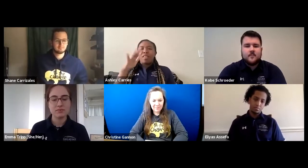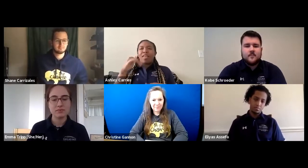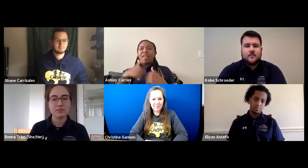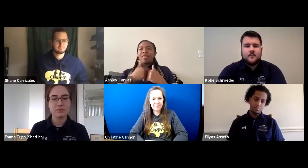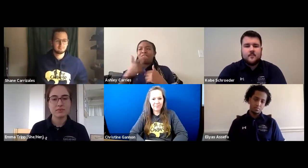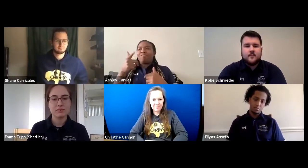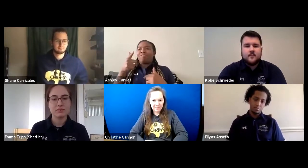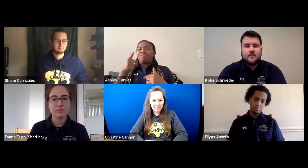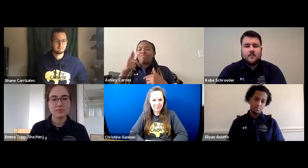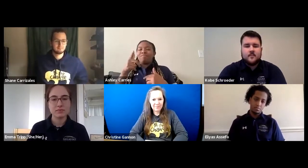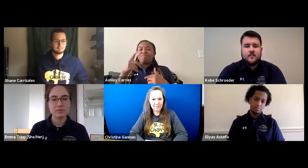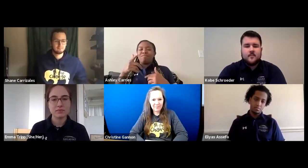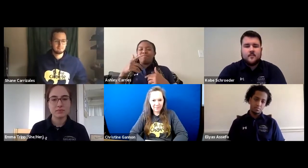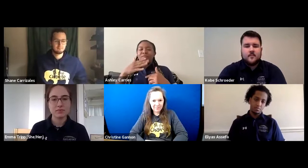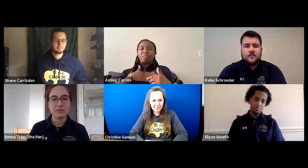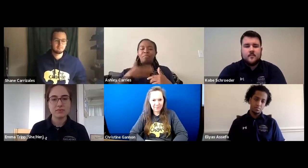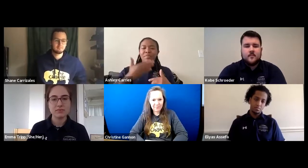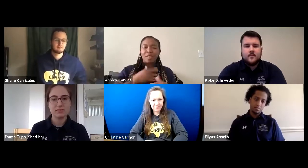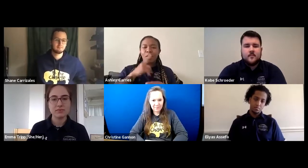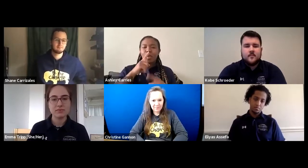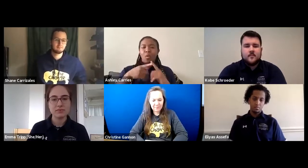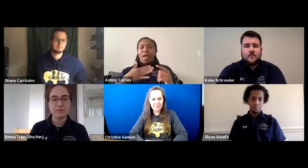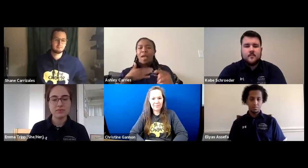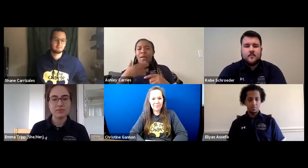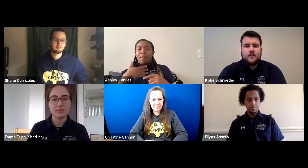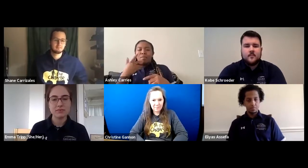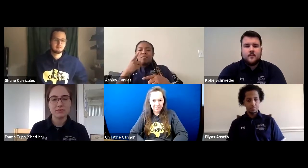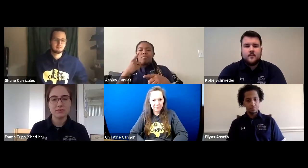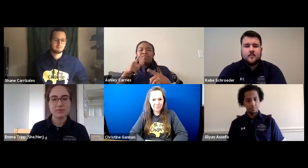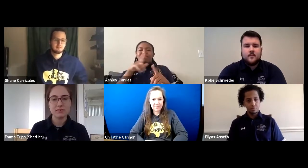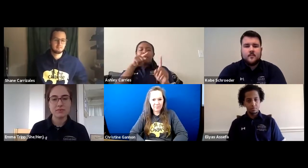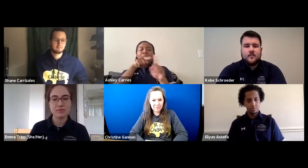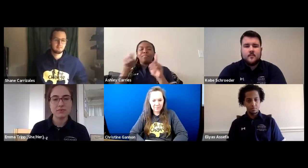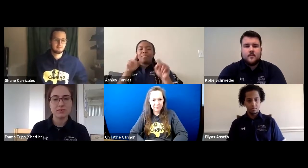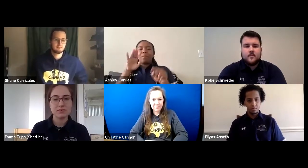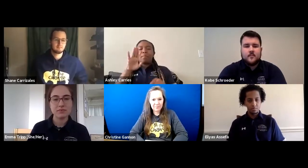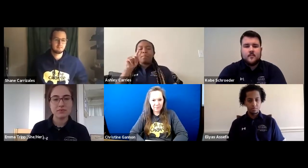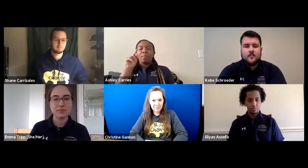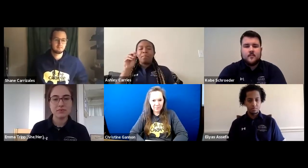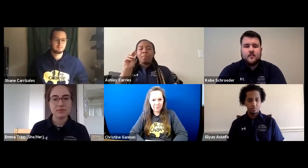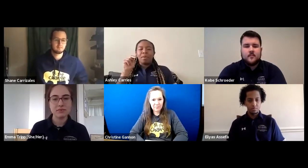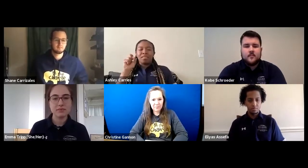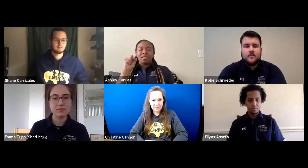Knowing when they’re upset and when they’re happy. Knowing what buttons not to press.